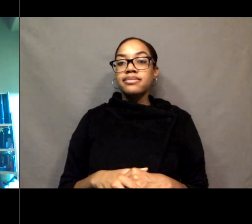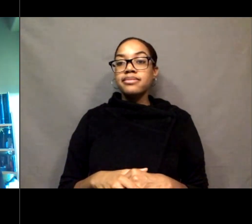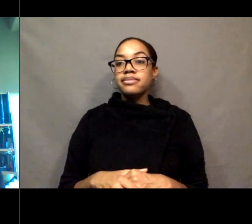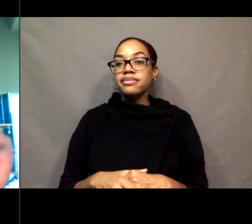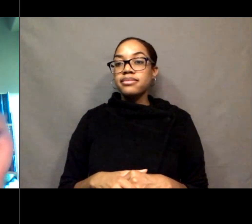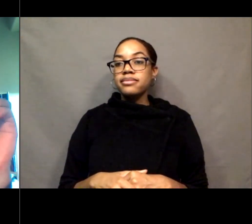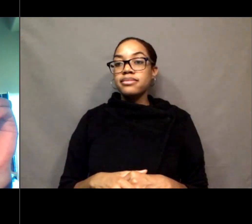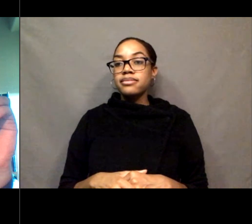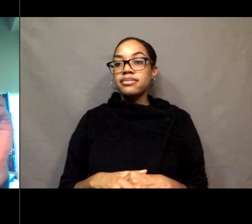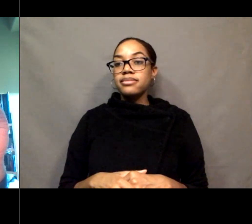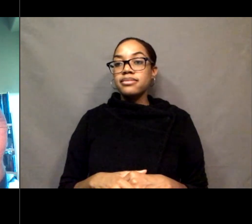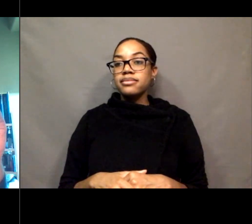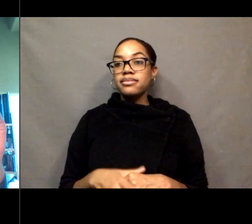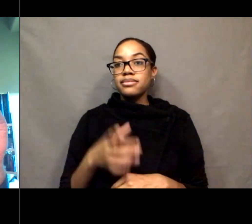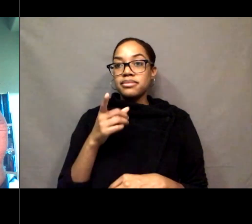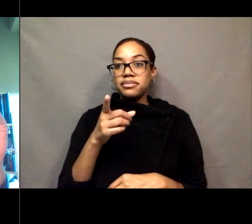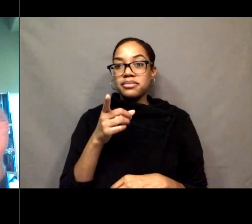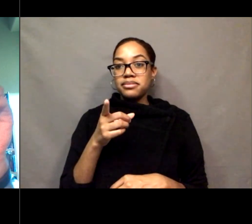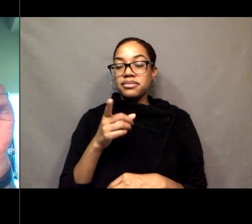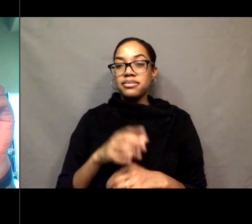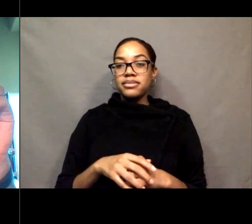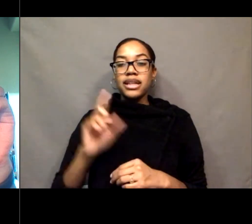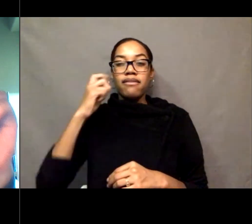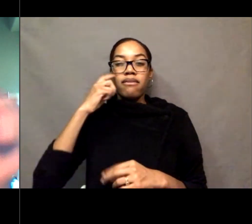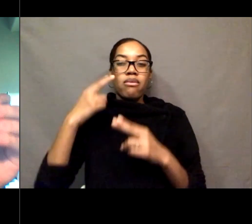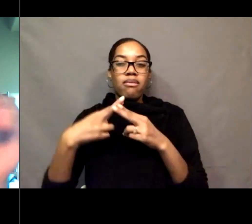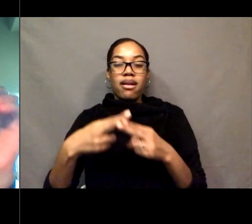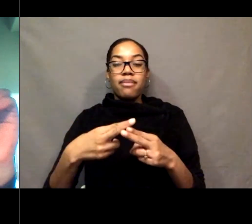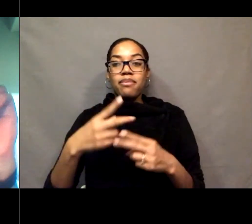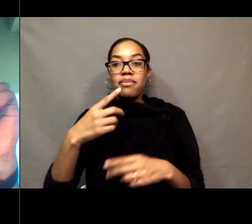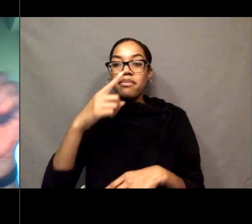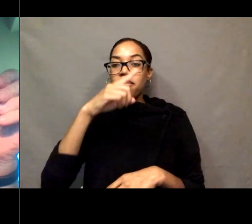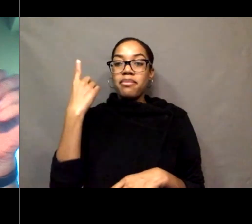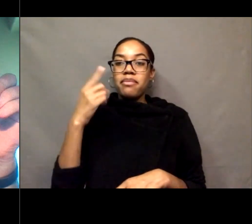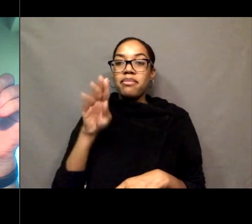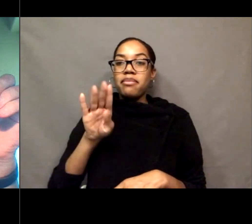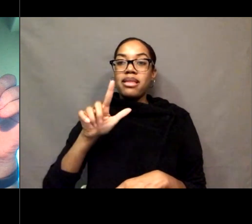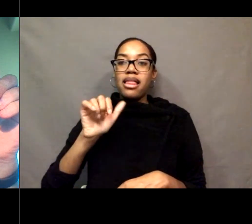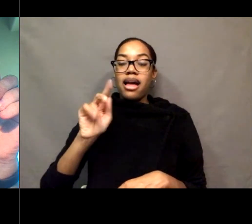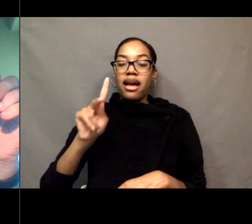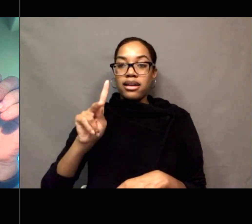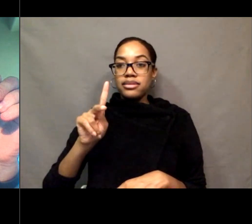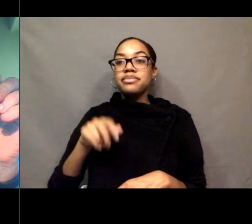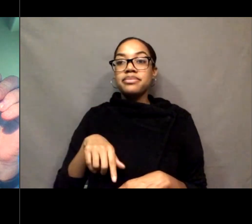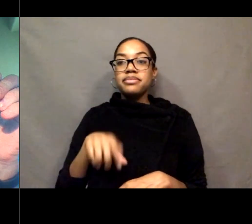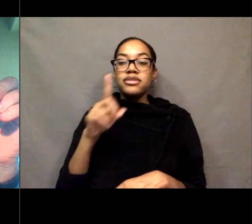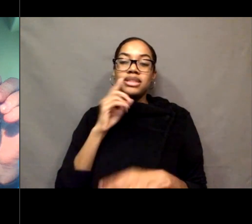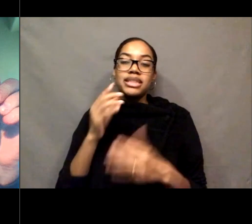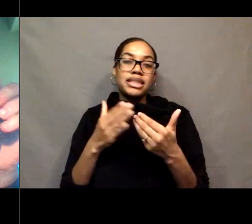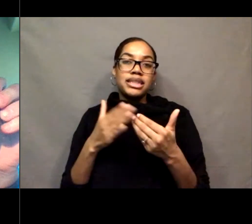Next, they are the federally endangered abalone, the black abalone. This is the easiest one to identify of all the abalone